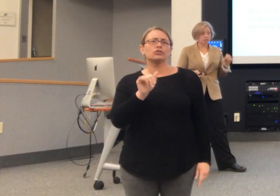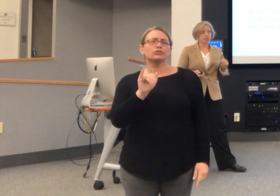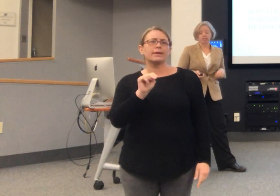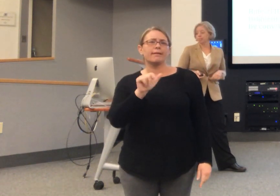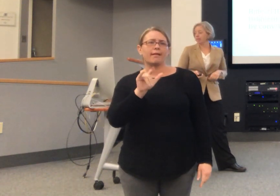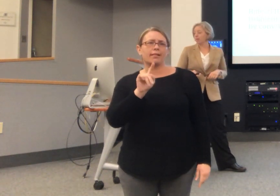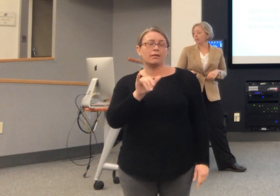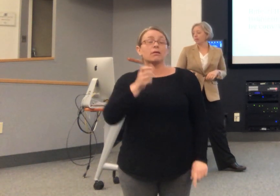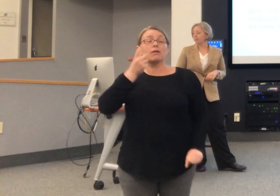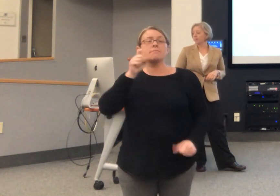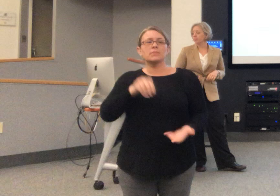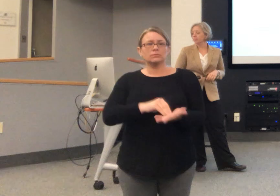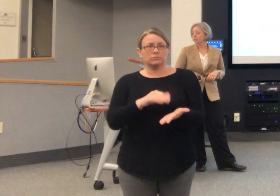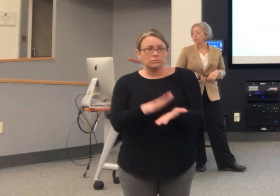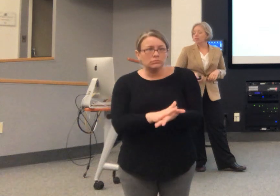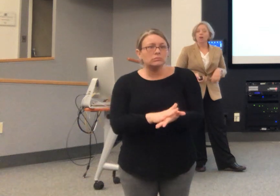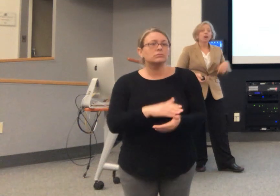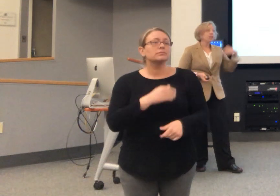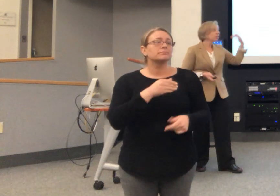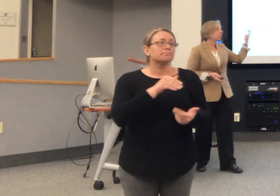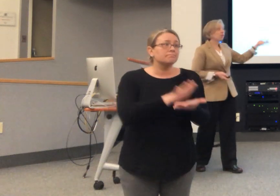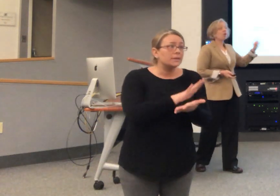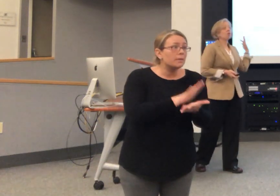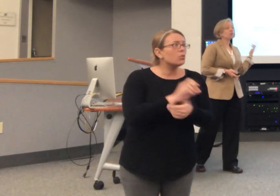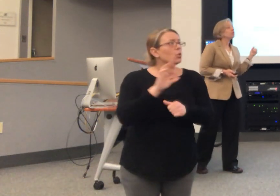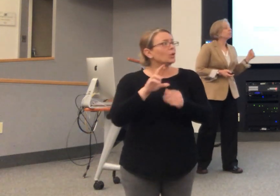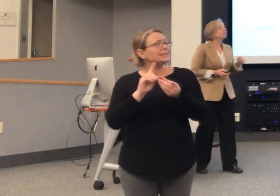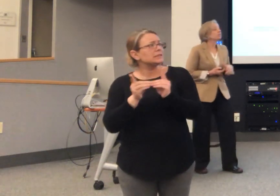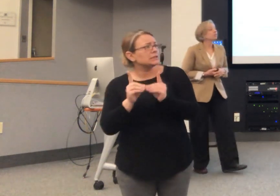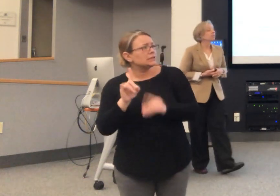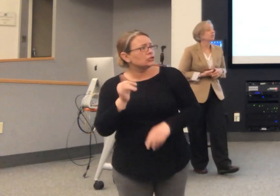then it's protected by copyright. Here are all, yes.